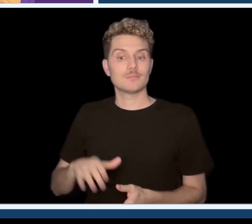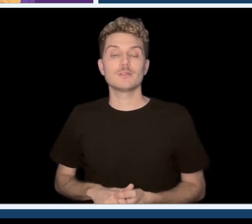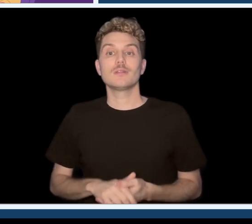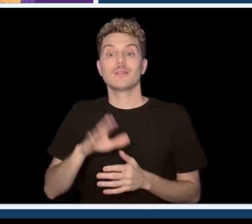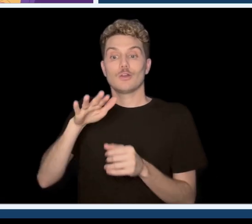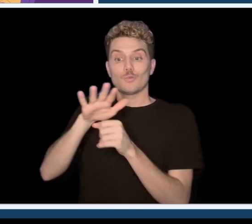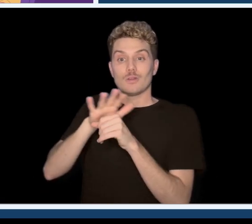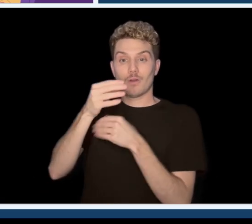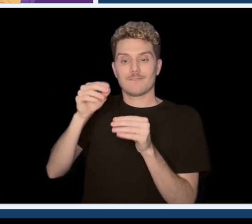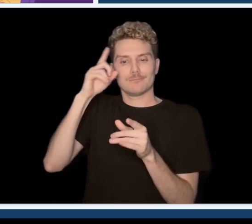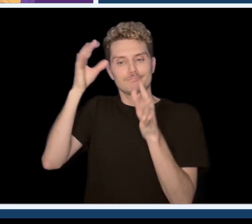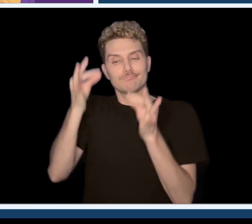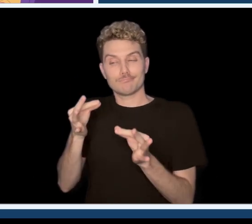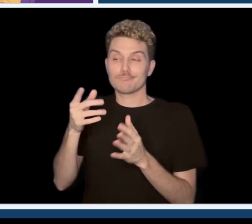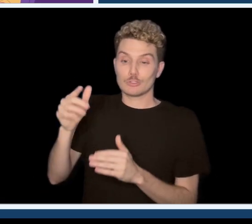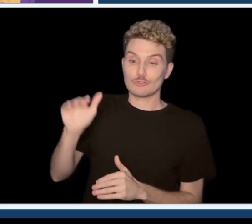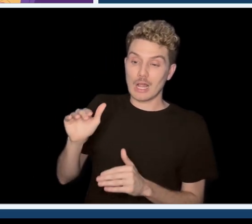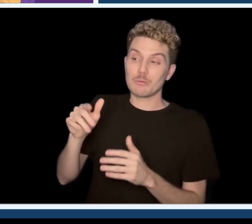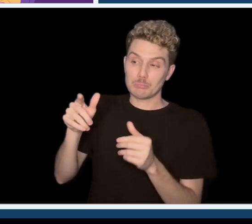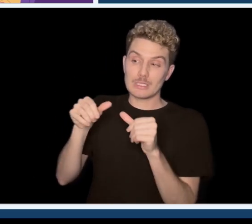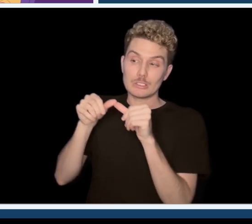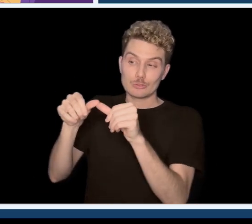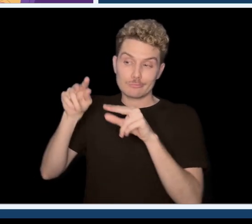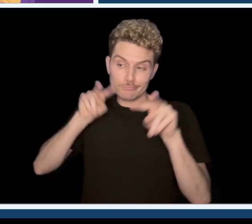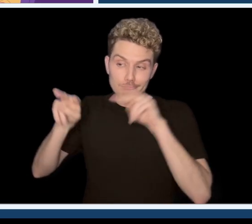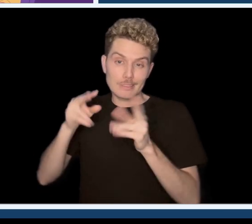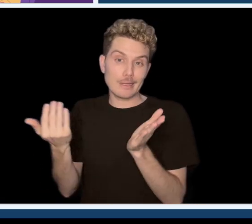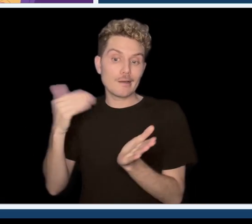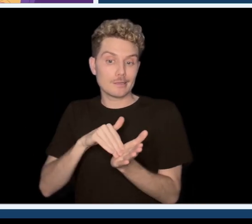The regional office will decide when a child should be evaluated again,